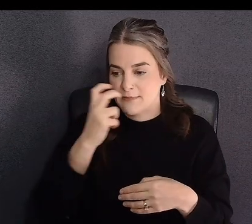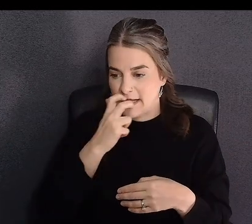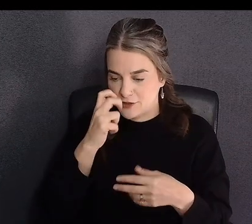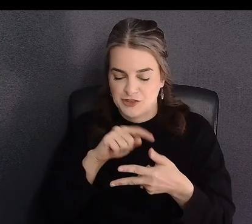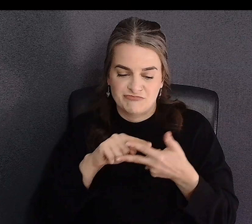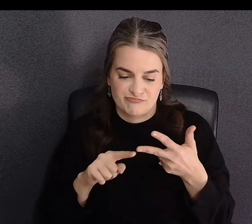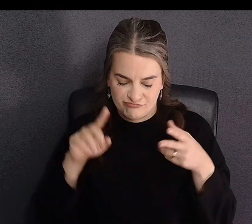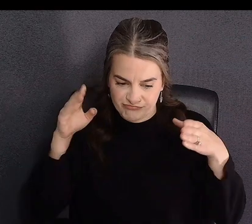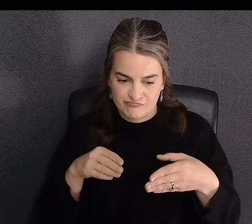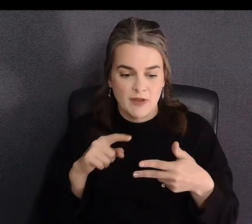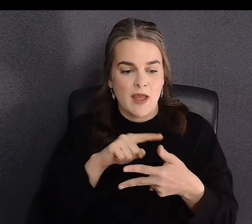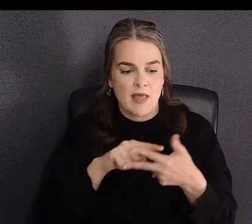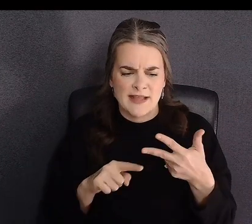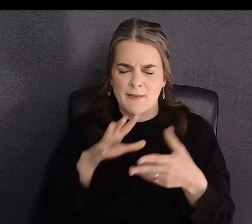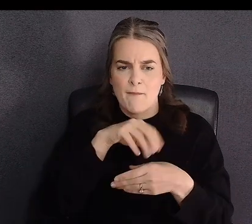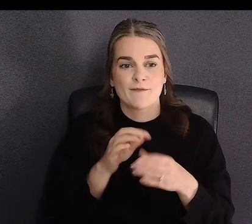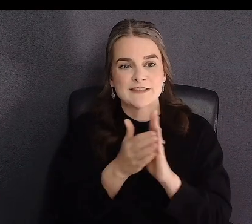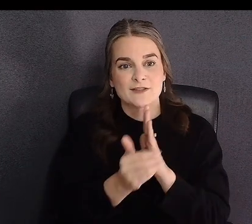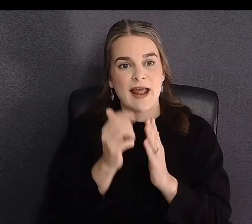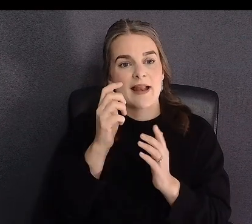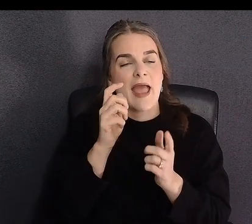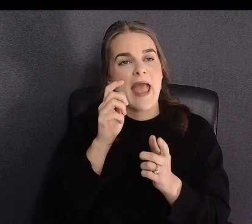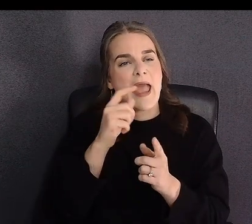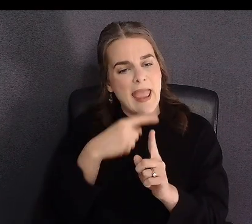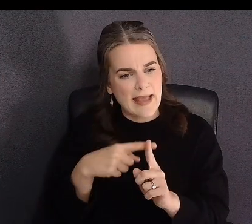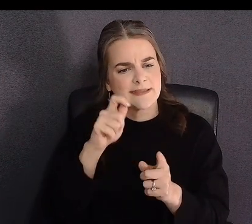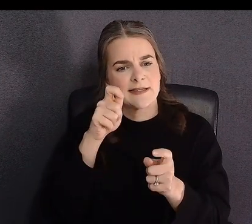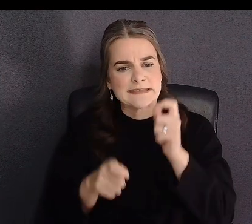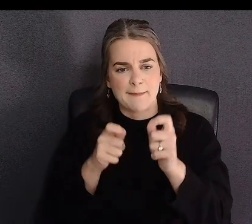And that's definitely a part of our skill set and adapting,